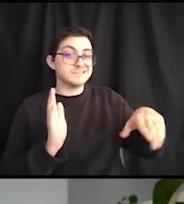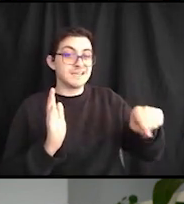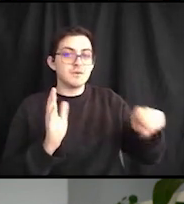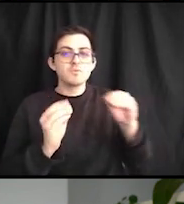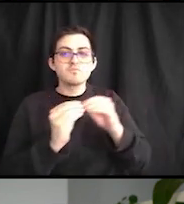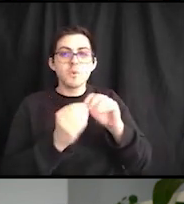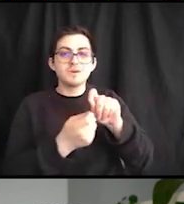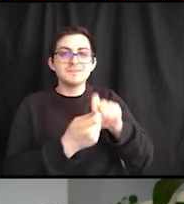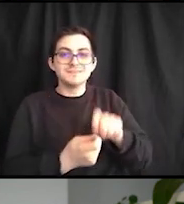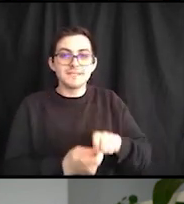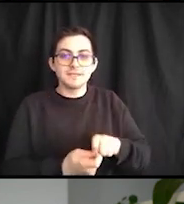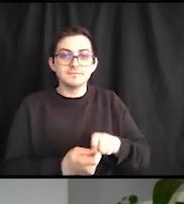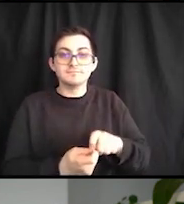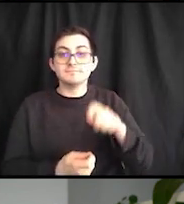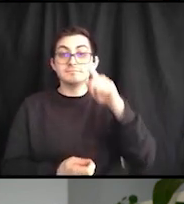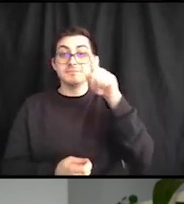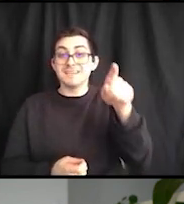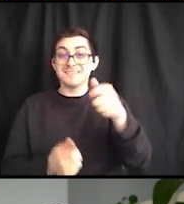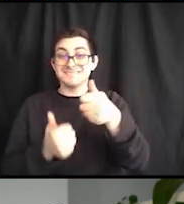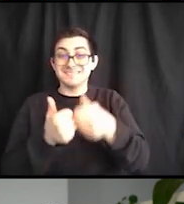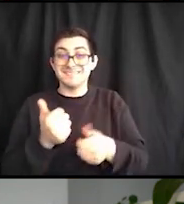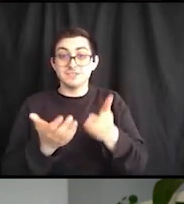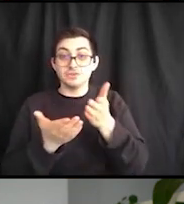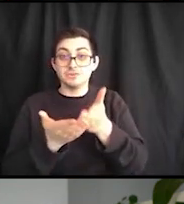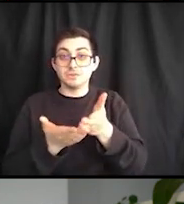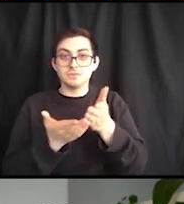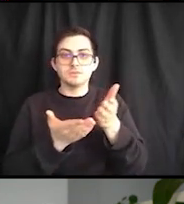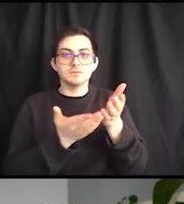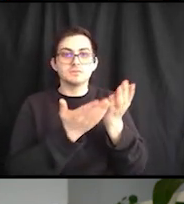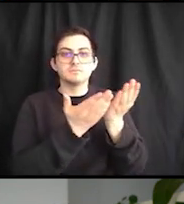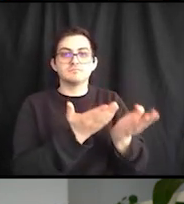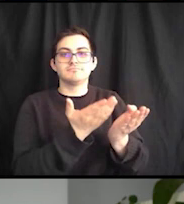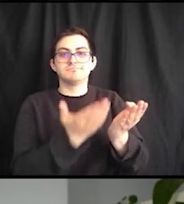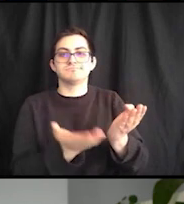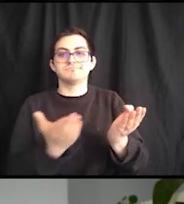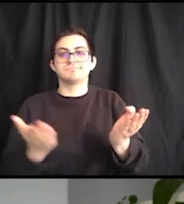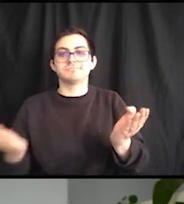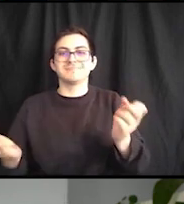see all the affected instances. Which is a pretty cool thing for design systems,